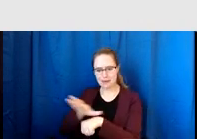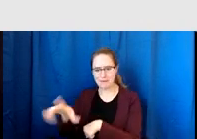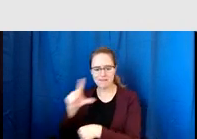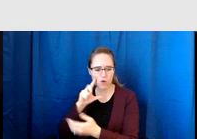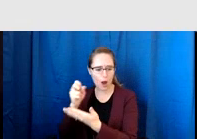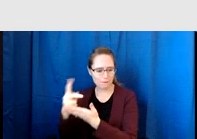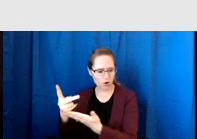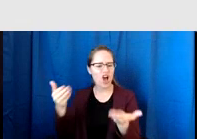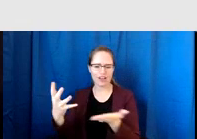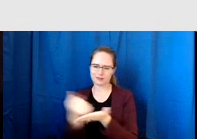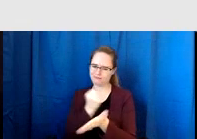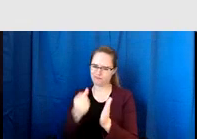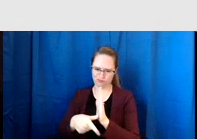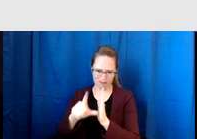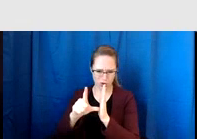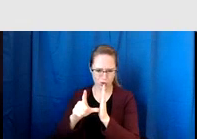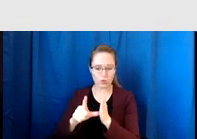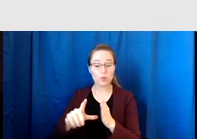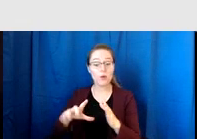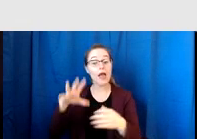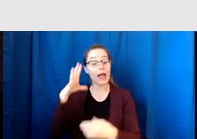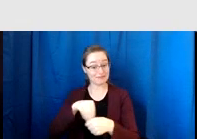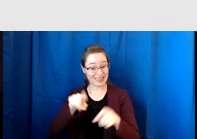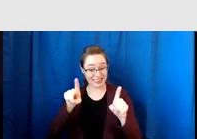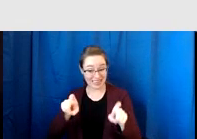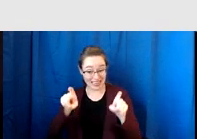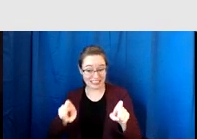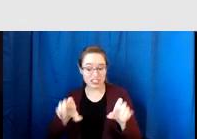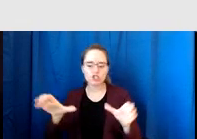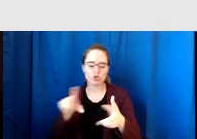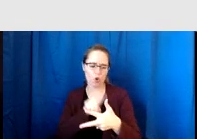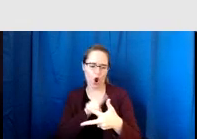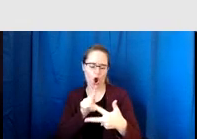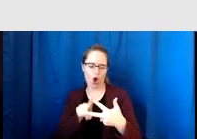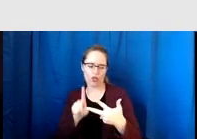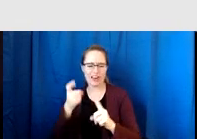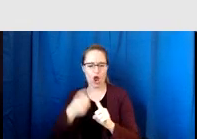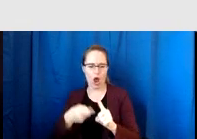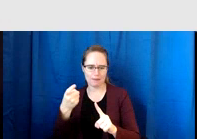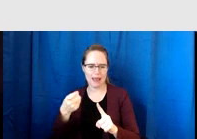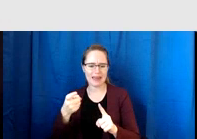And part of that testing now is to do all three automated test tools on it